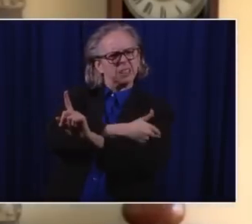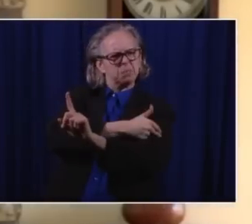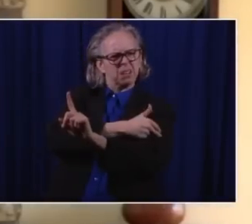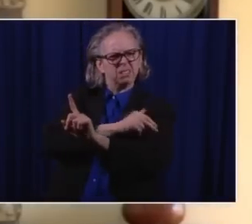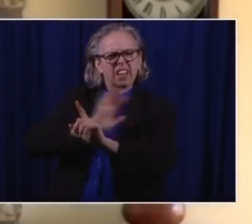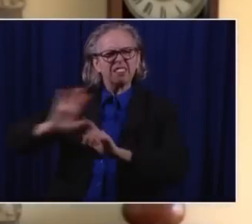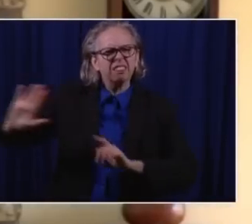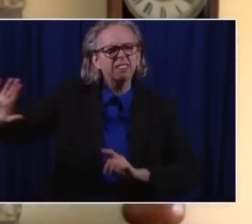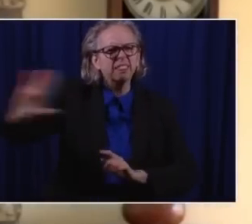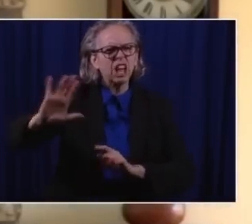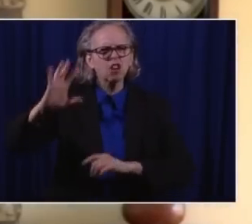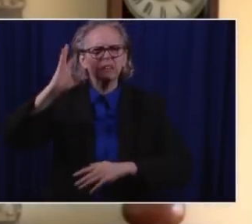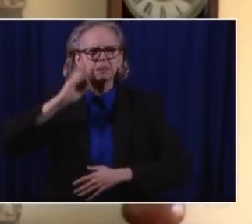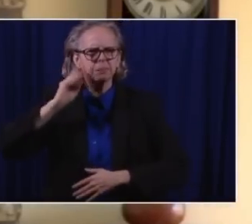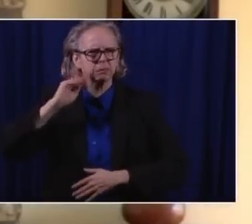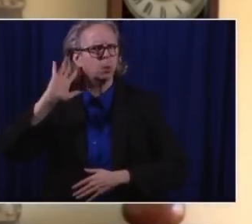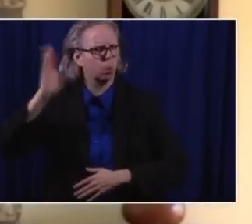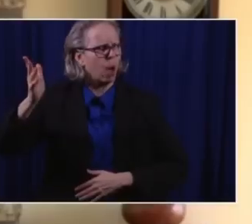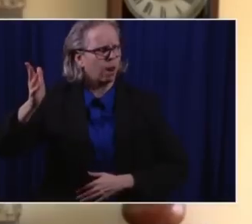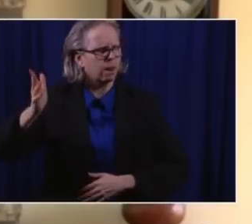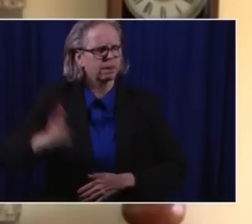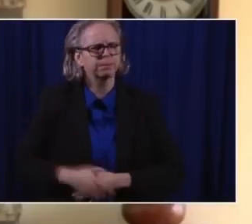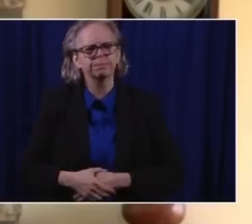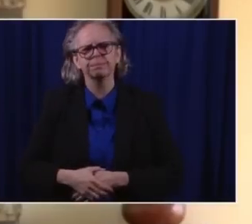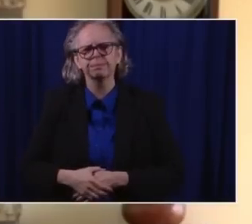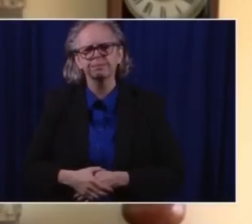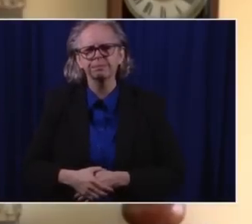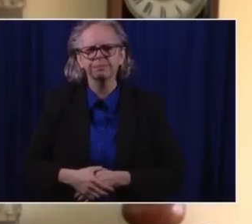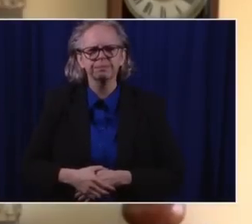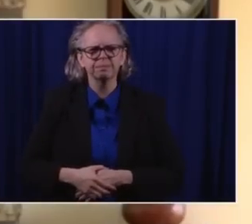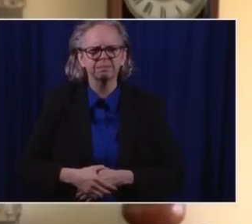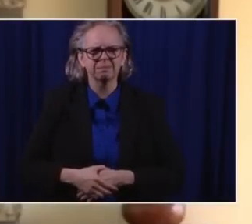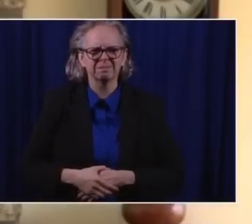fast runaway freight train of this virus is spreading around Ohio. But to get people how to better understand what's going